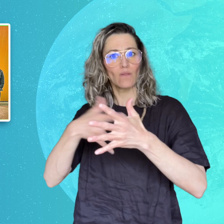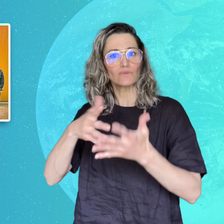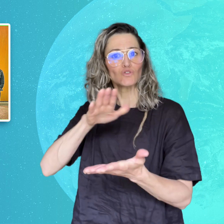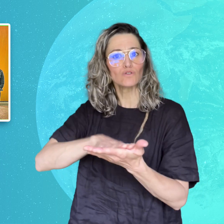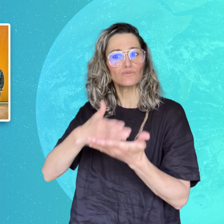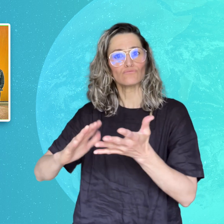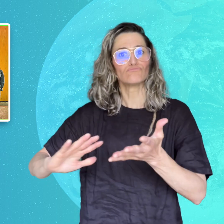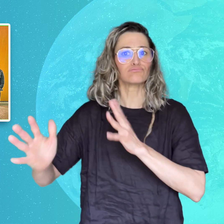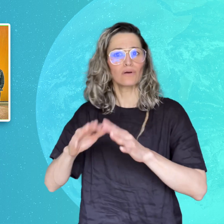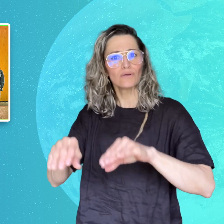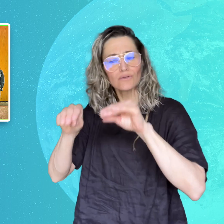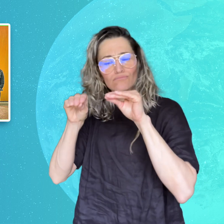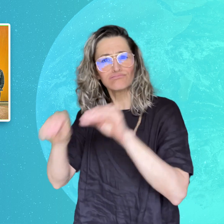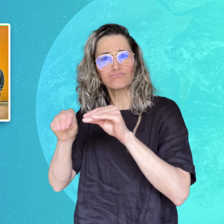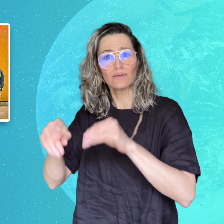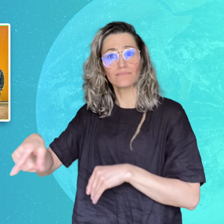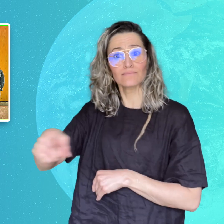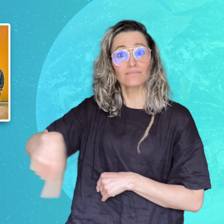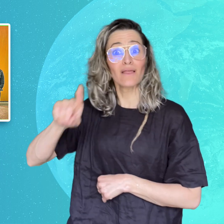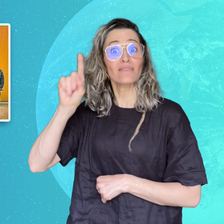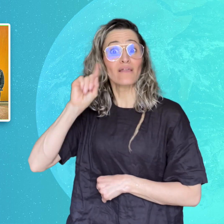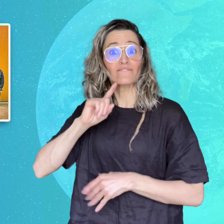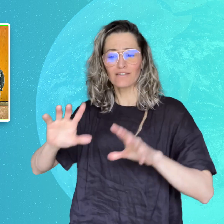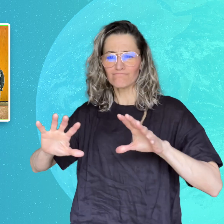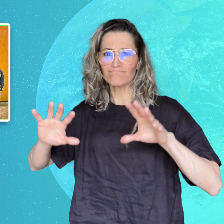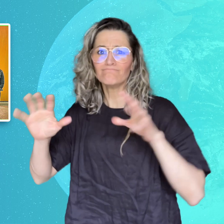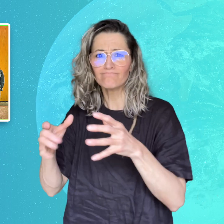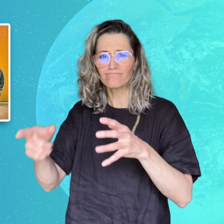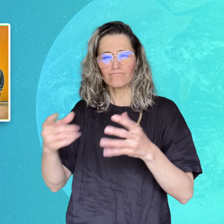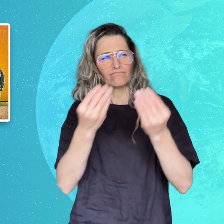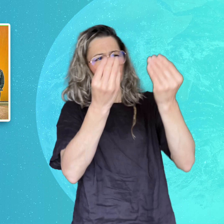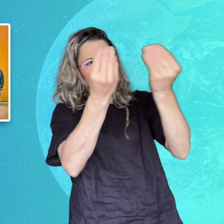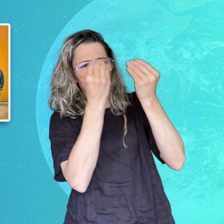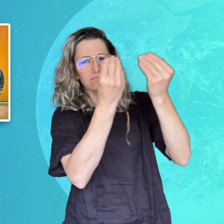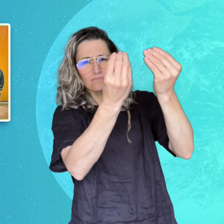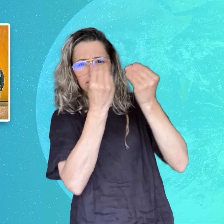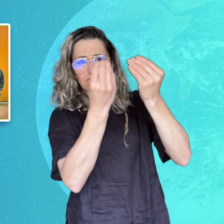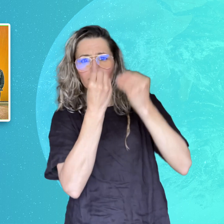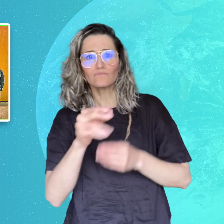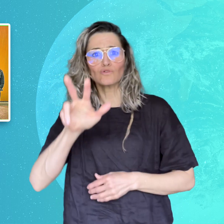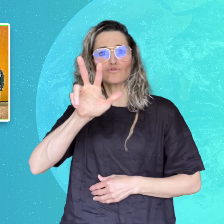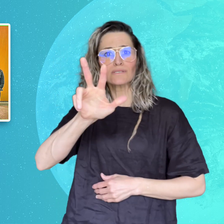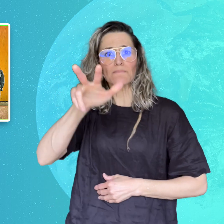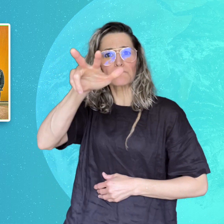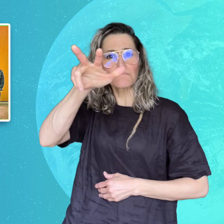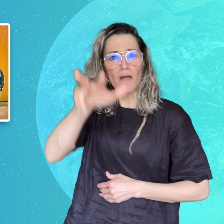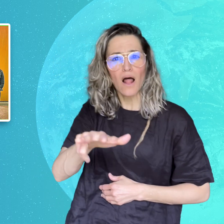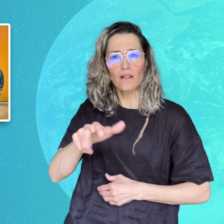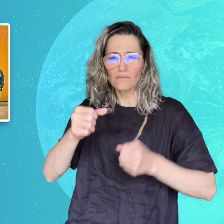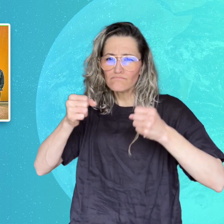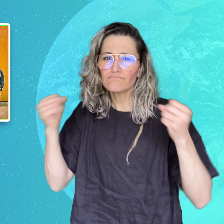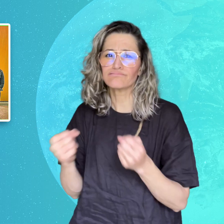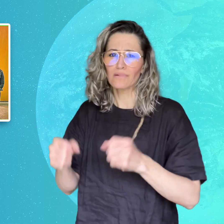but with an interpreter. After three months of training,